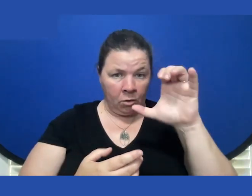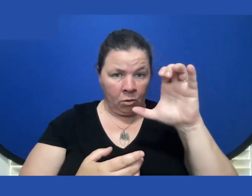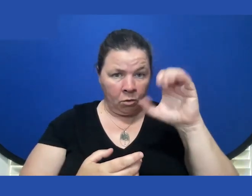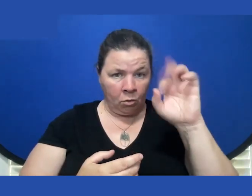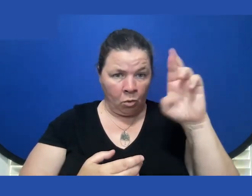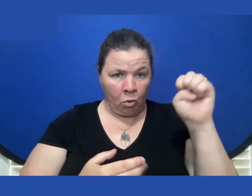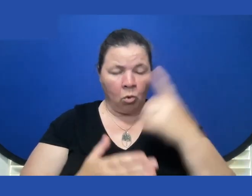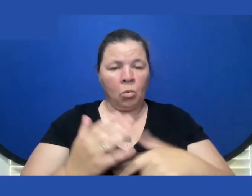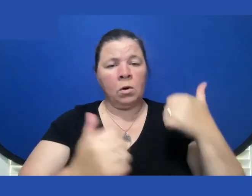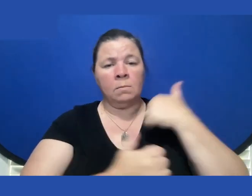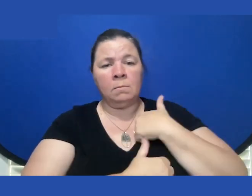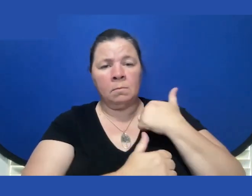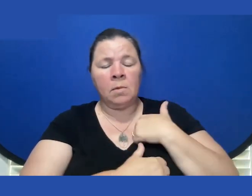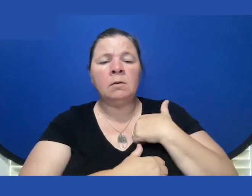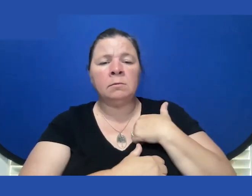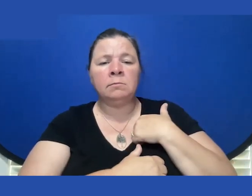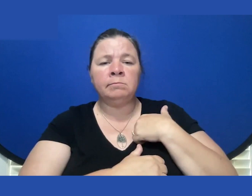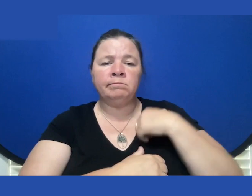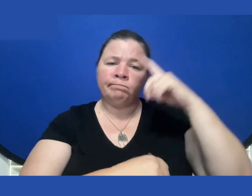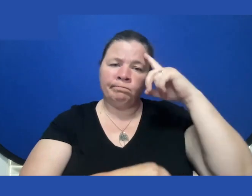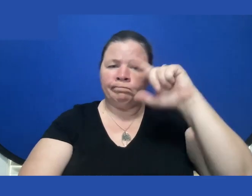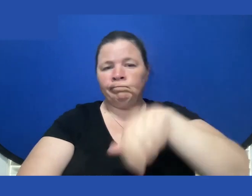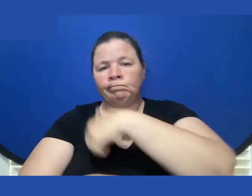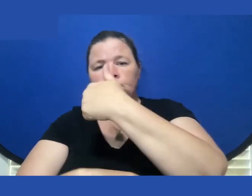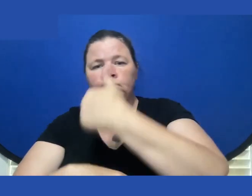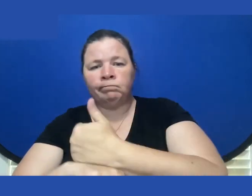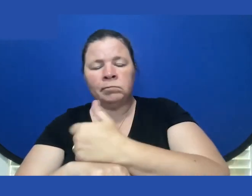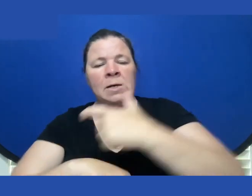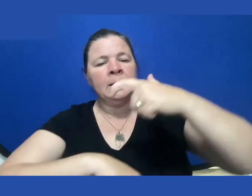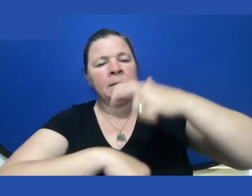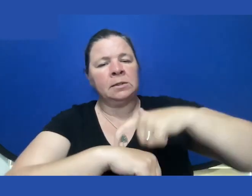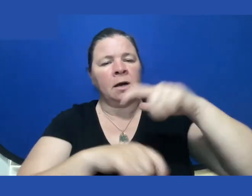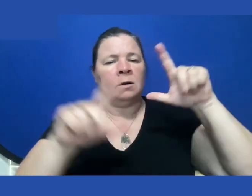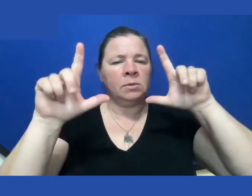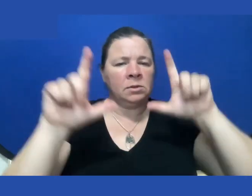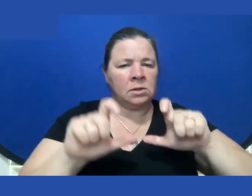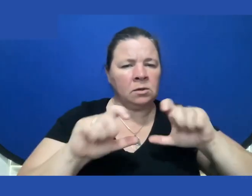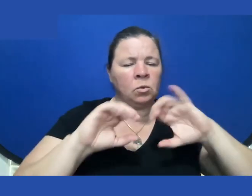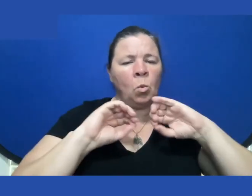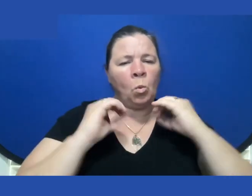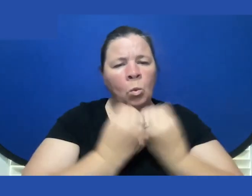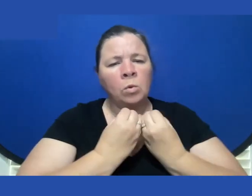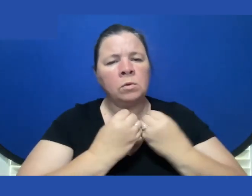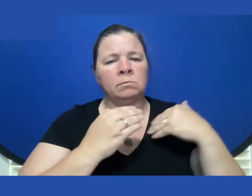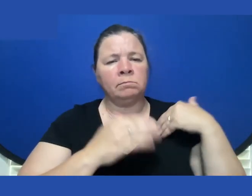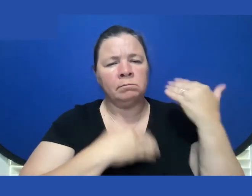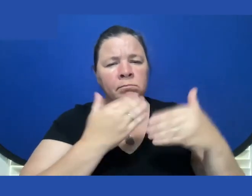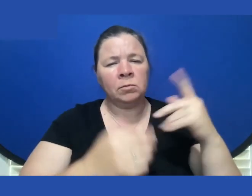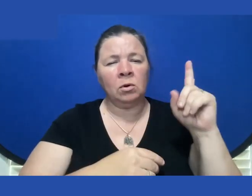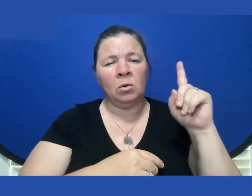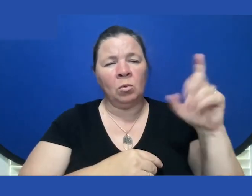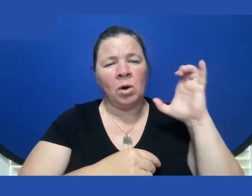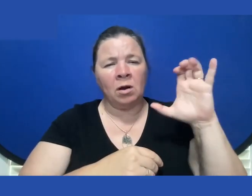what the military instills, you know, it's a time-tested organization for hundreds, if not, thousands of years.